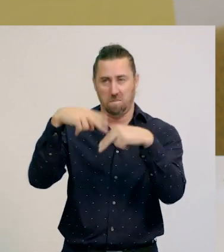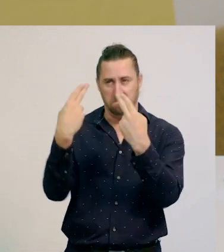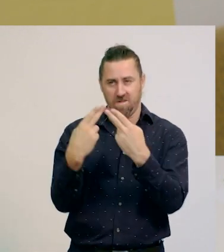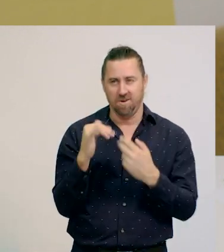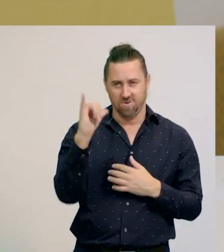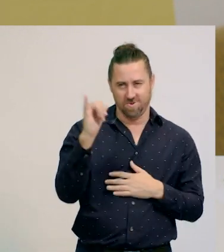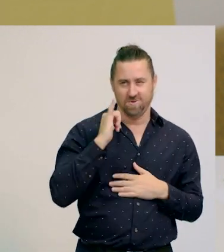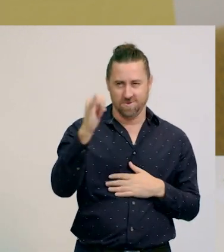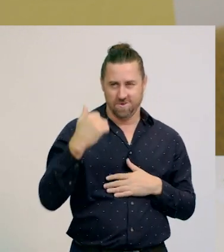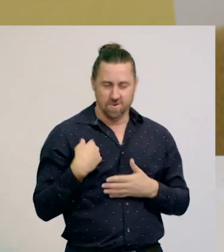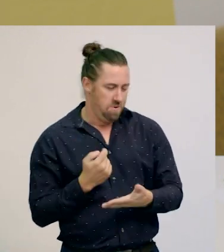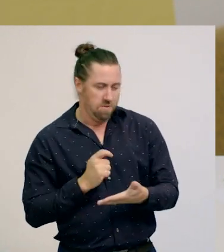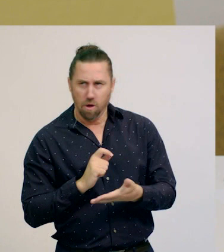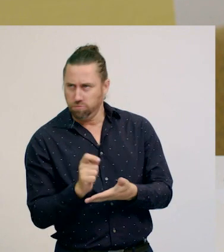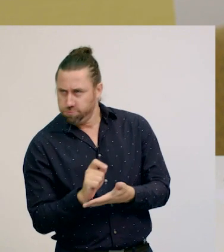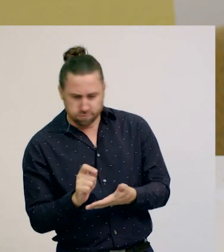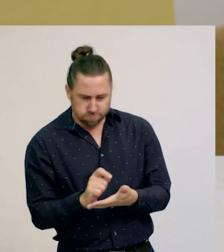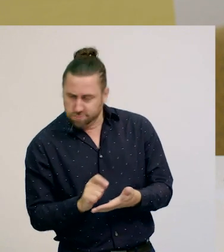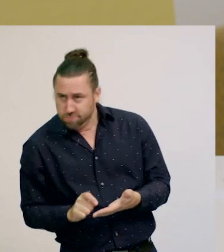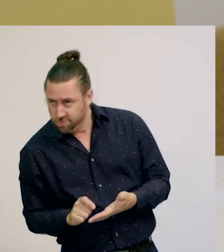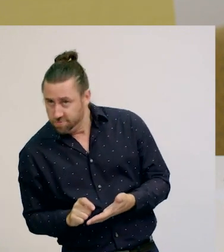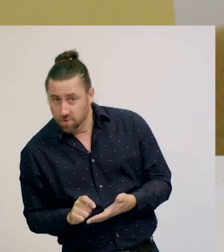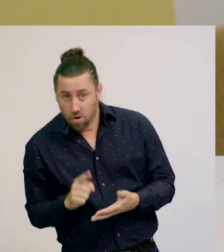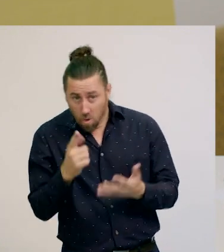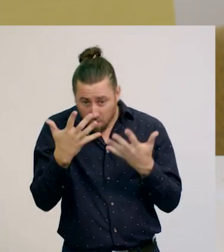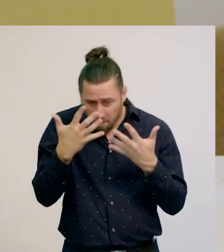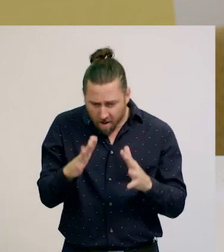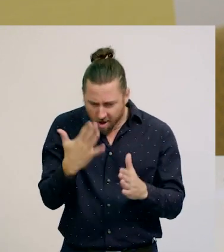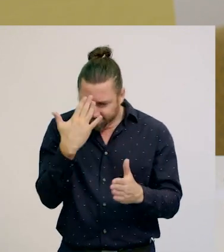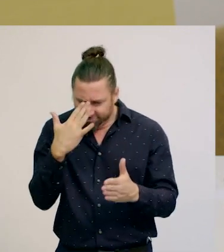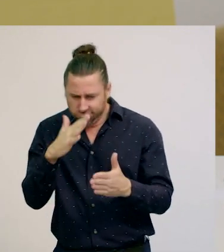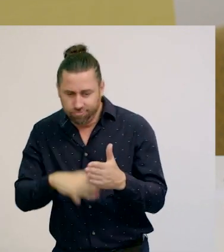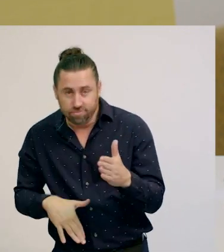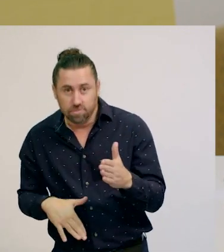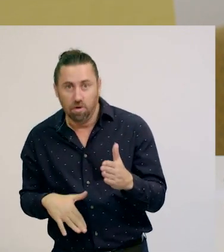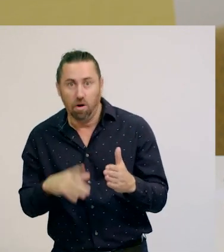Once you've mastered using these four operations, why not add in some new rules,